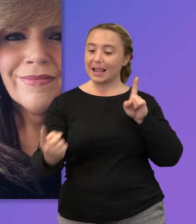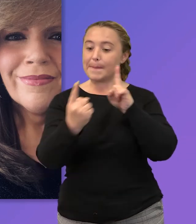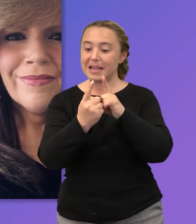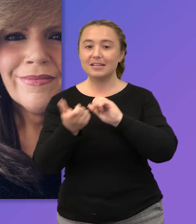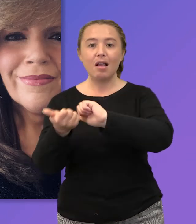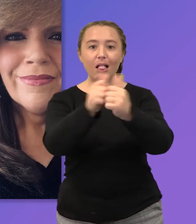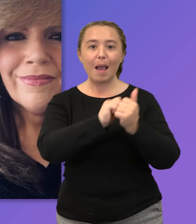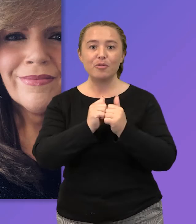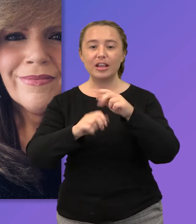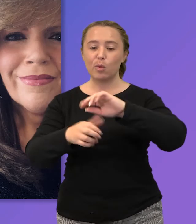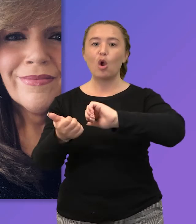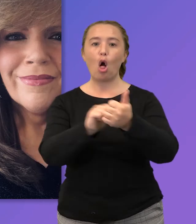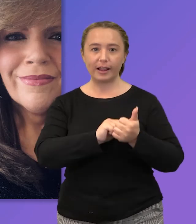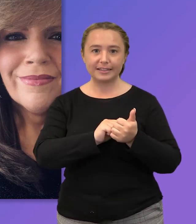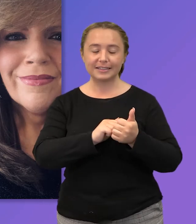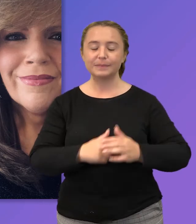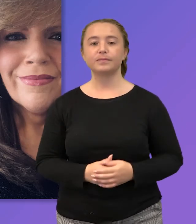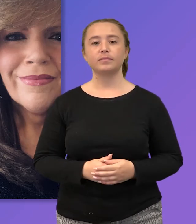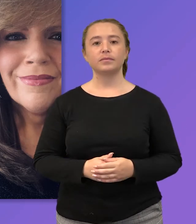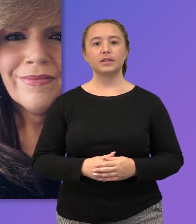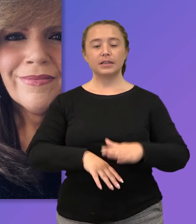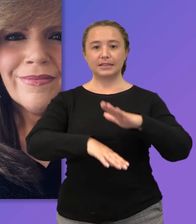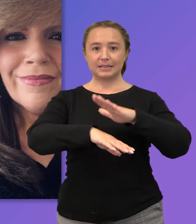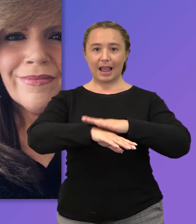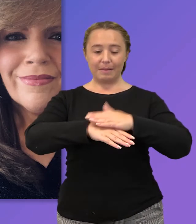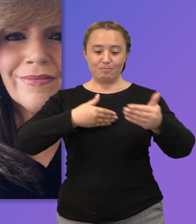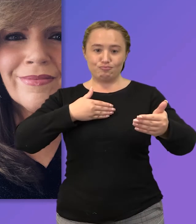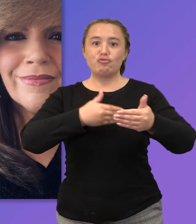to meet and collaborate with my colleagues. In such a short space of time